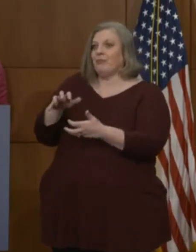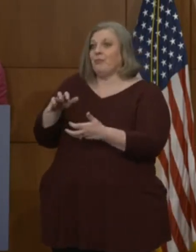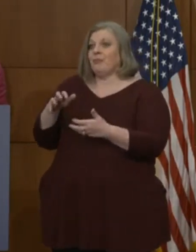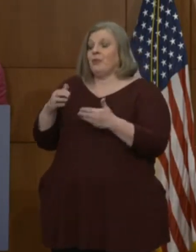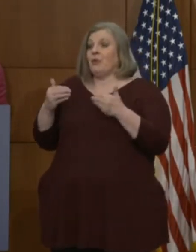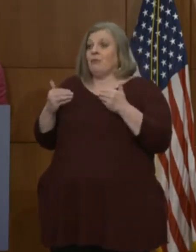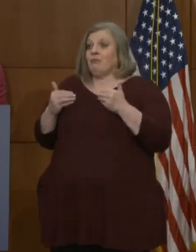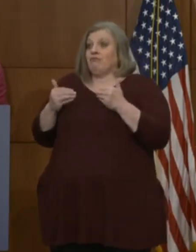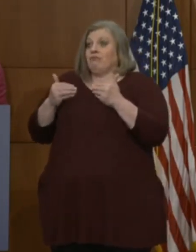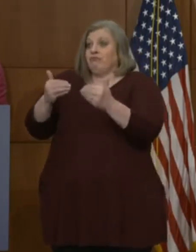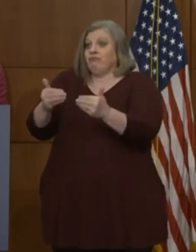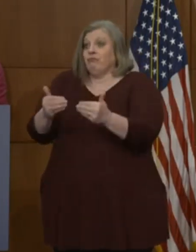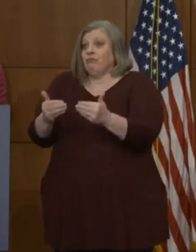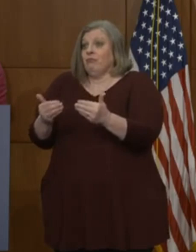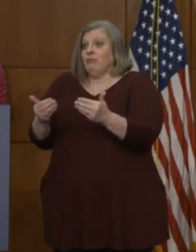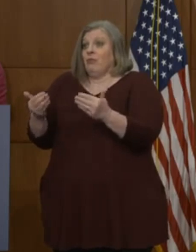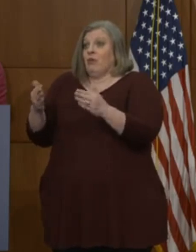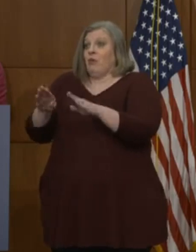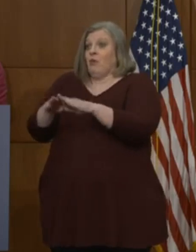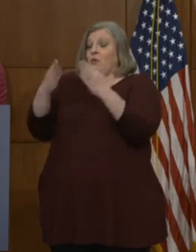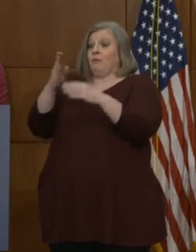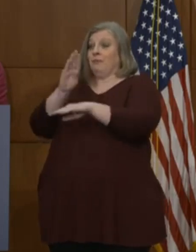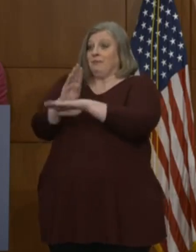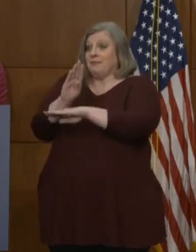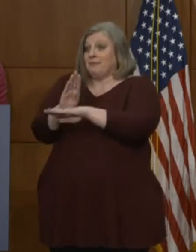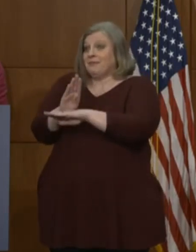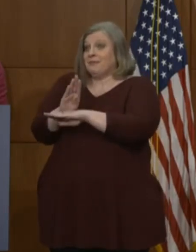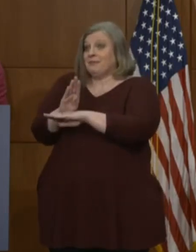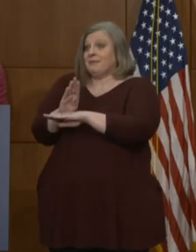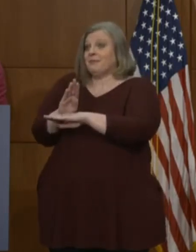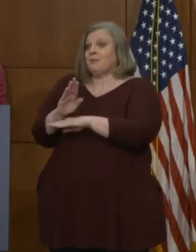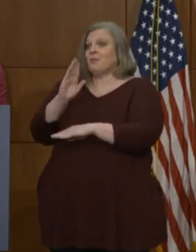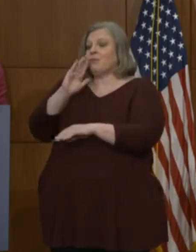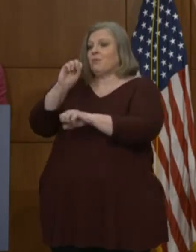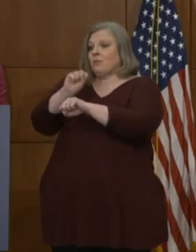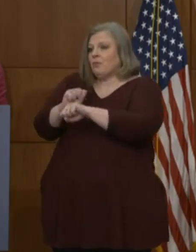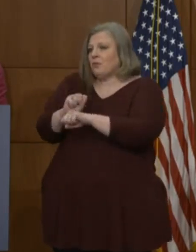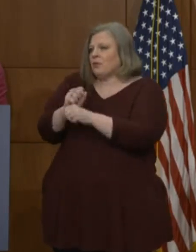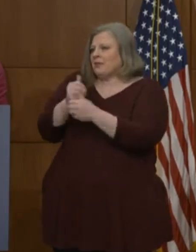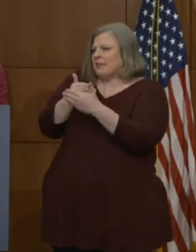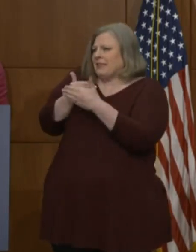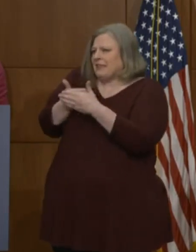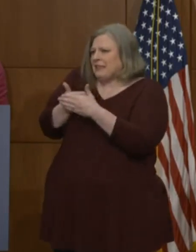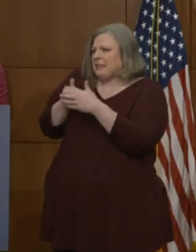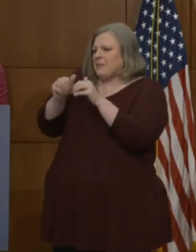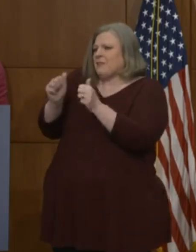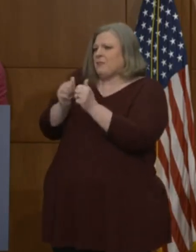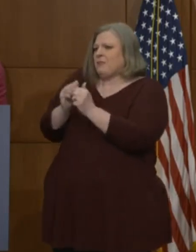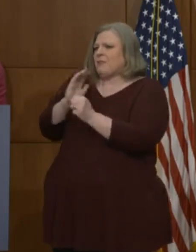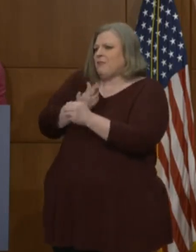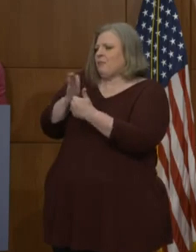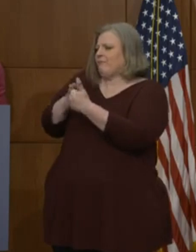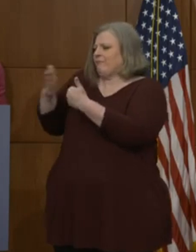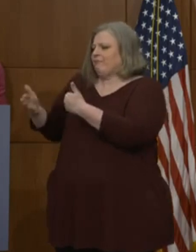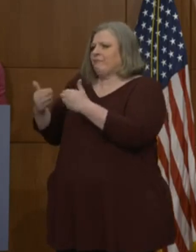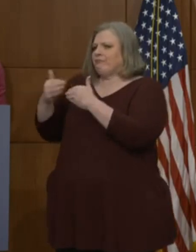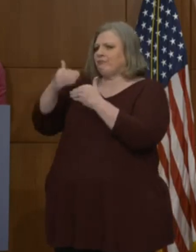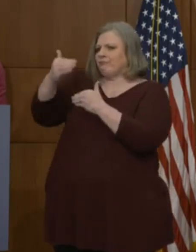PEOPLE SO AS WE MOVE FORWARD AND REOPEN OUR BUSINESSES AND AND REOPEN OUR BUSINESSES AND GET BACK INTO THAT NEW NORMAL. GET BACK INTO THAT NEW NORMAL. MODE WILL WILL WORK AS CLOSE AS MODE WILL WILL WORK AS CLOSE AS WE CAN WITH OUR WITH OUR